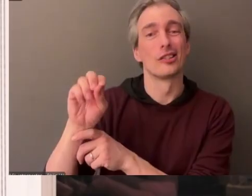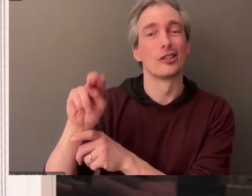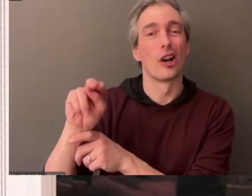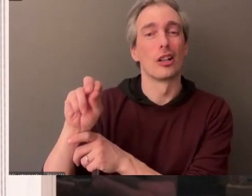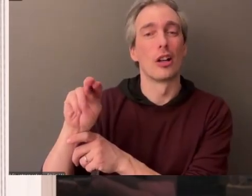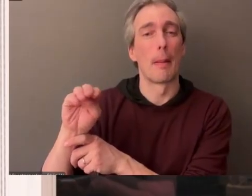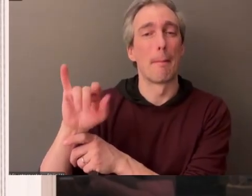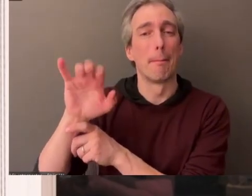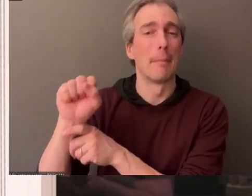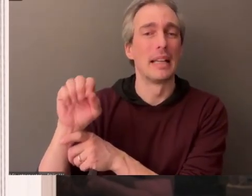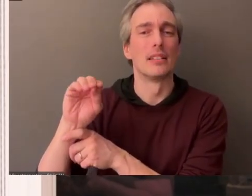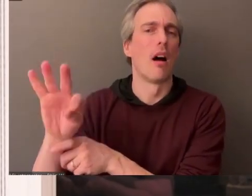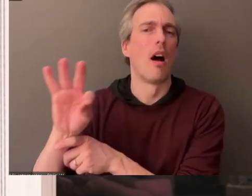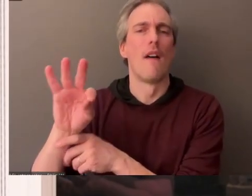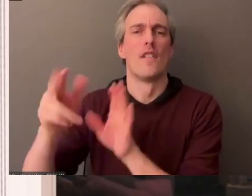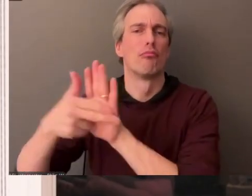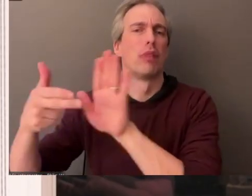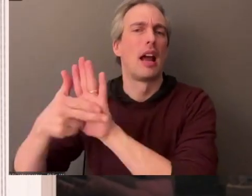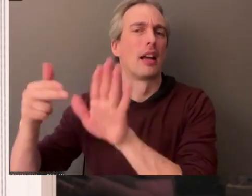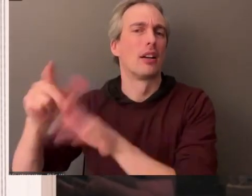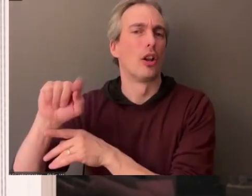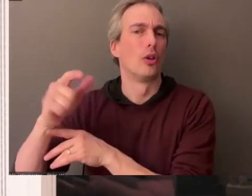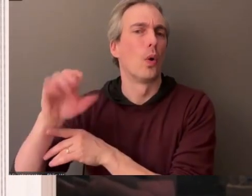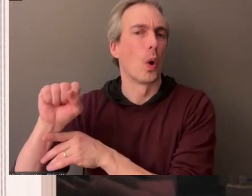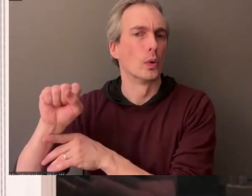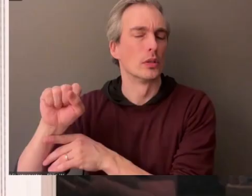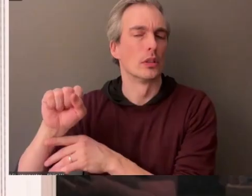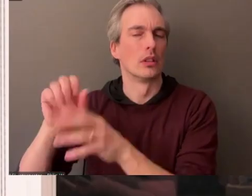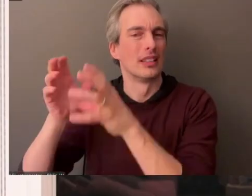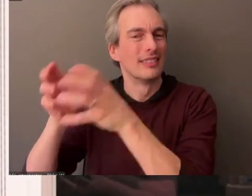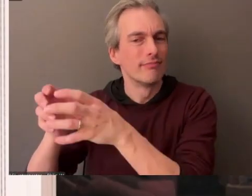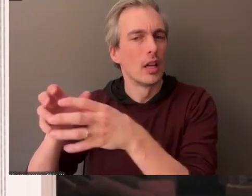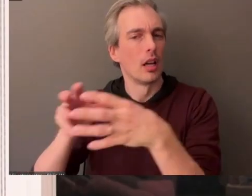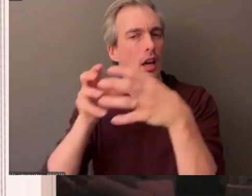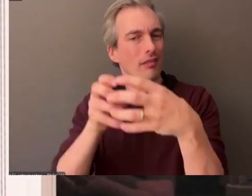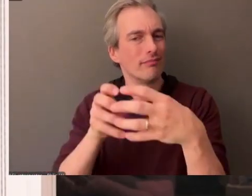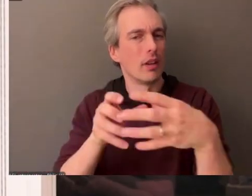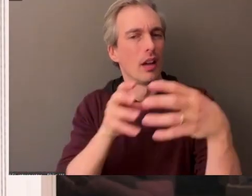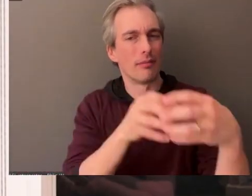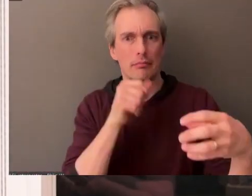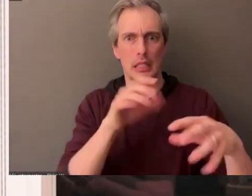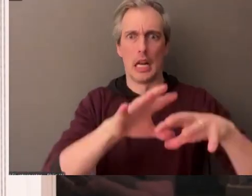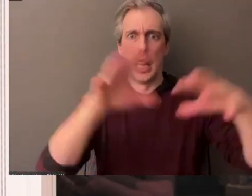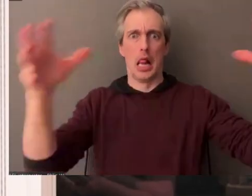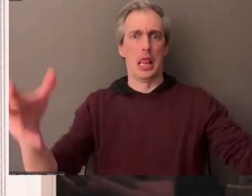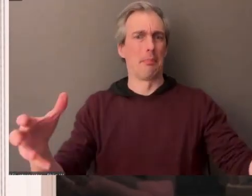So... You can't apply acceptance criteria to, like, en masse,